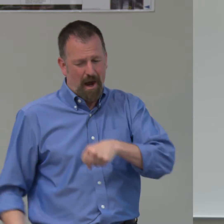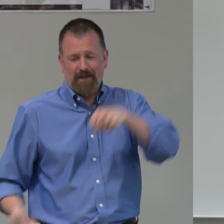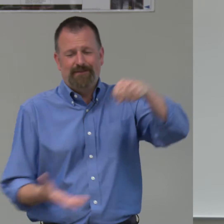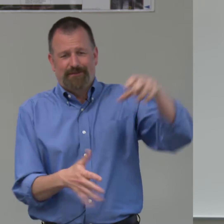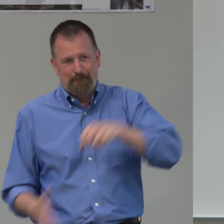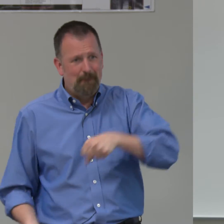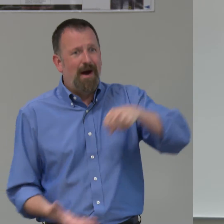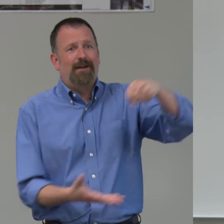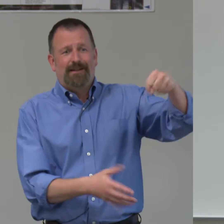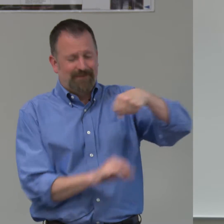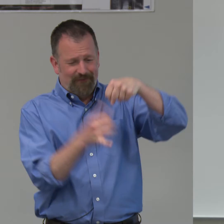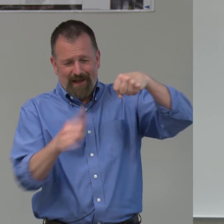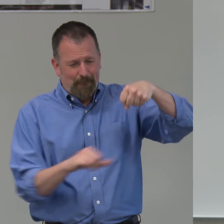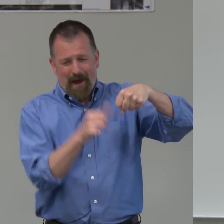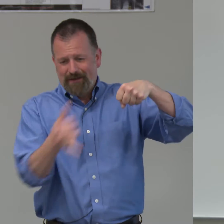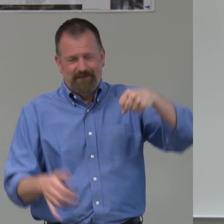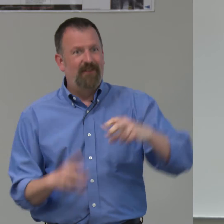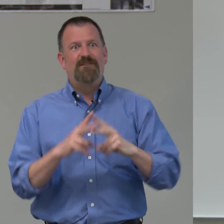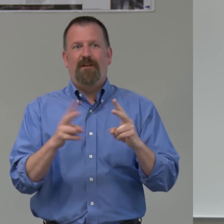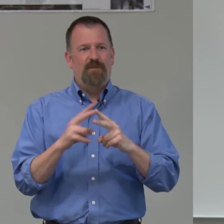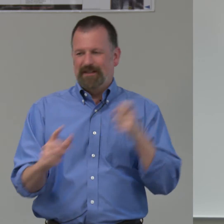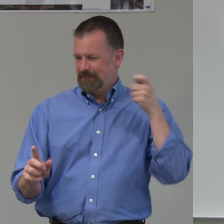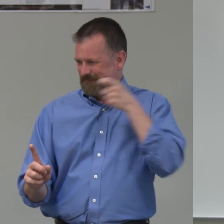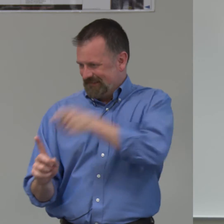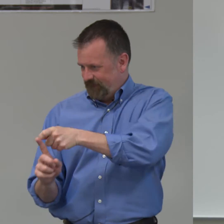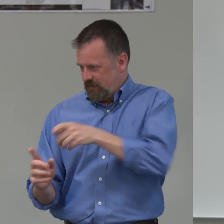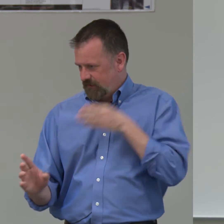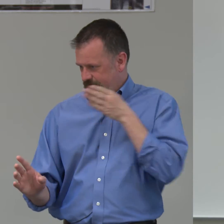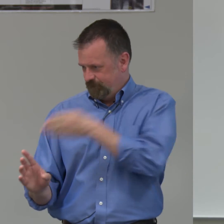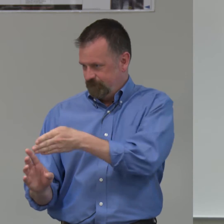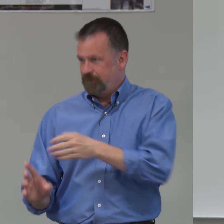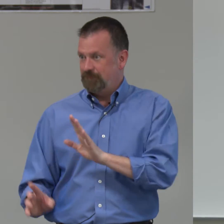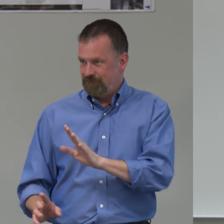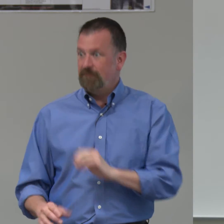and it was very highly specific. So we had a really good system to be able